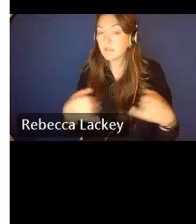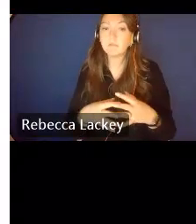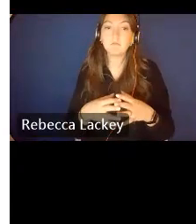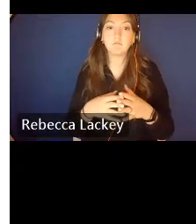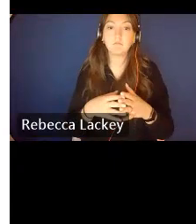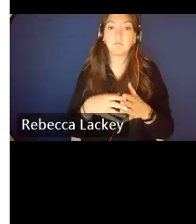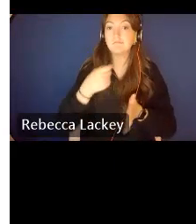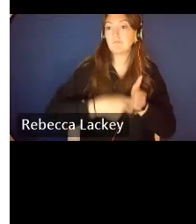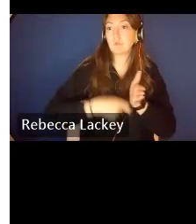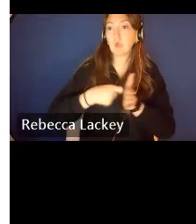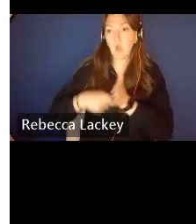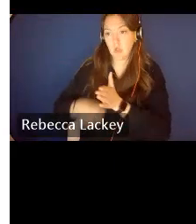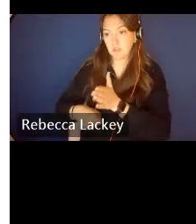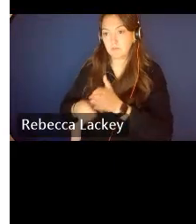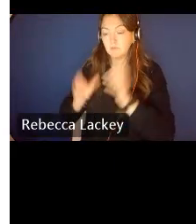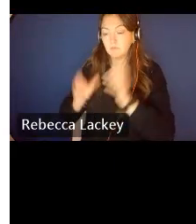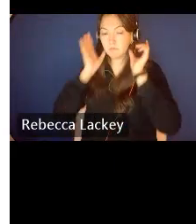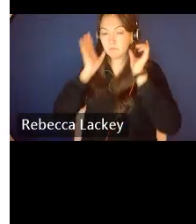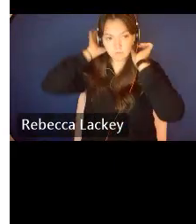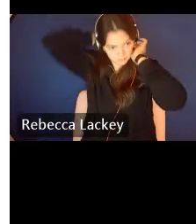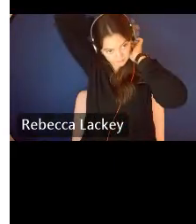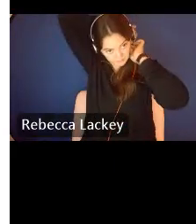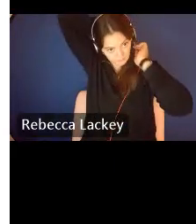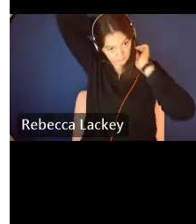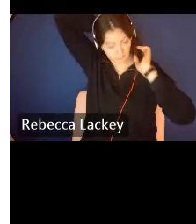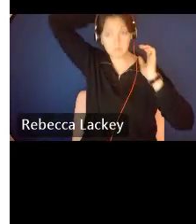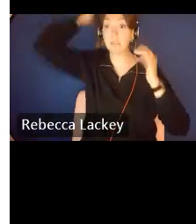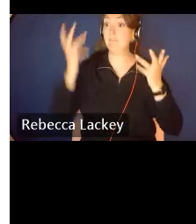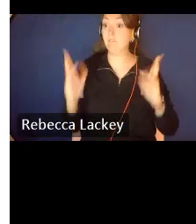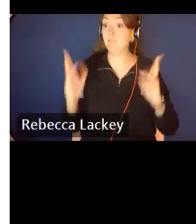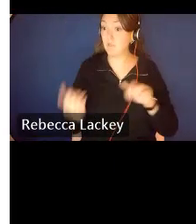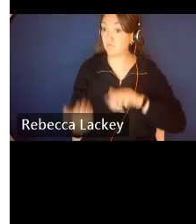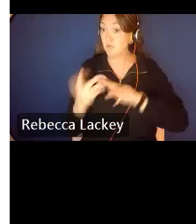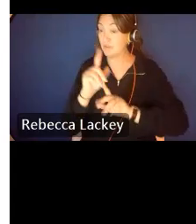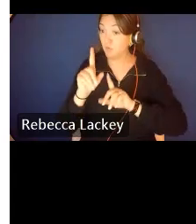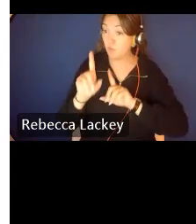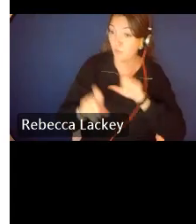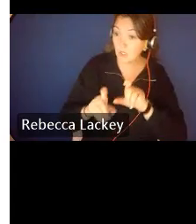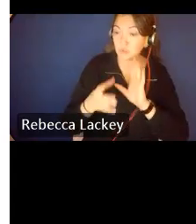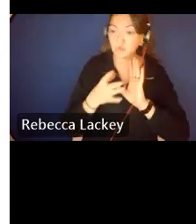and the project costs. Afterward, we'll address any questions or comments that you have about